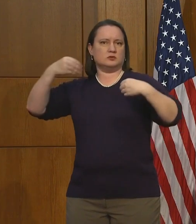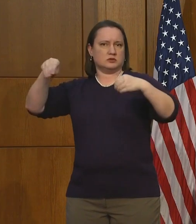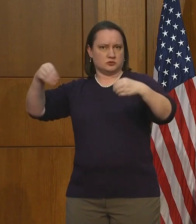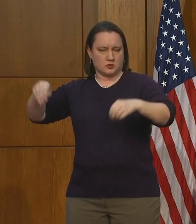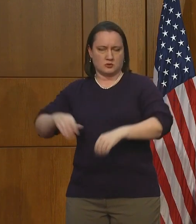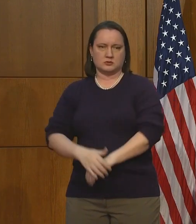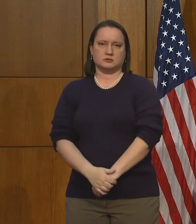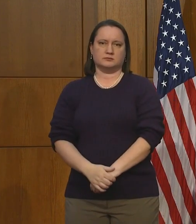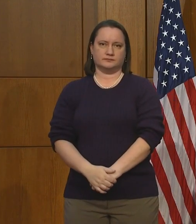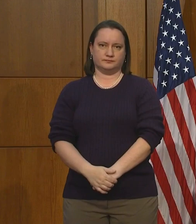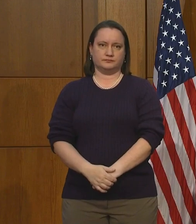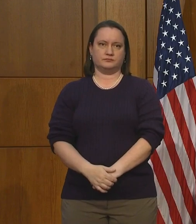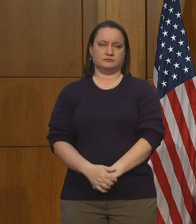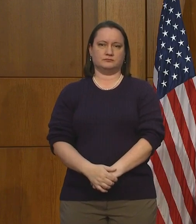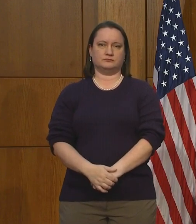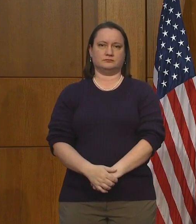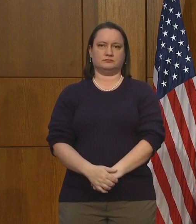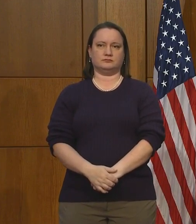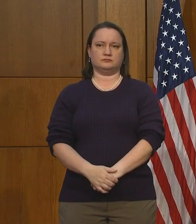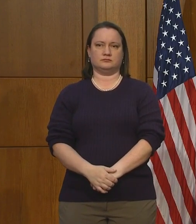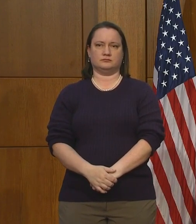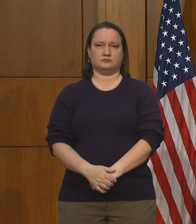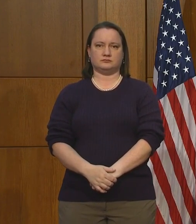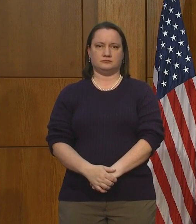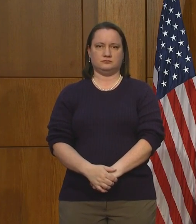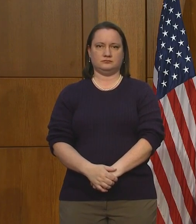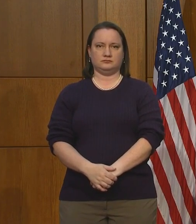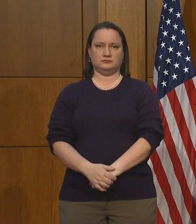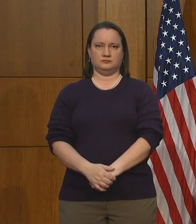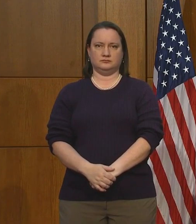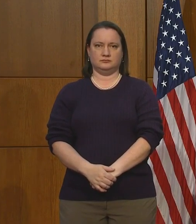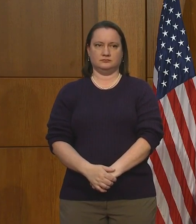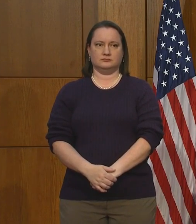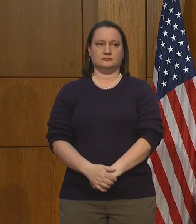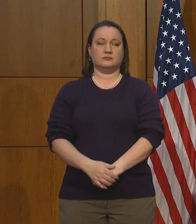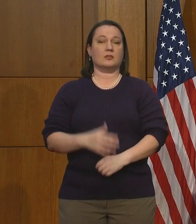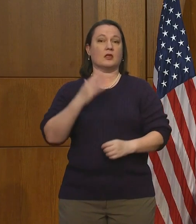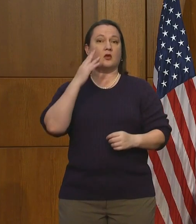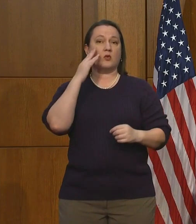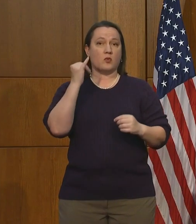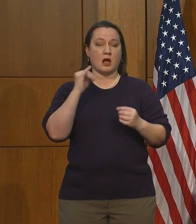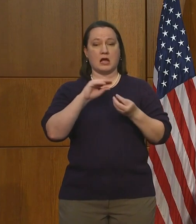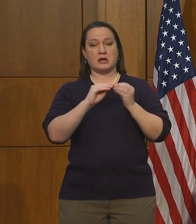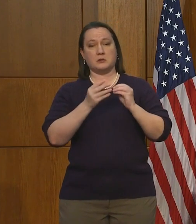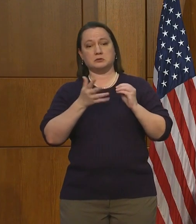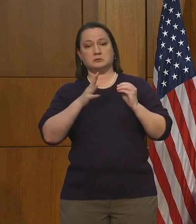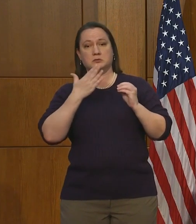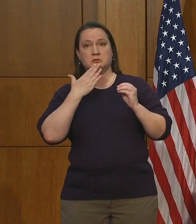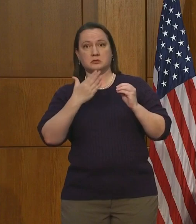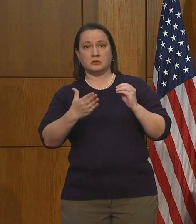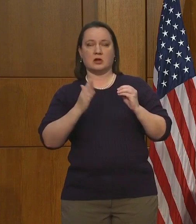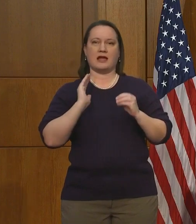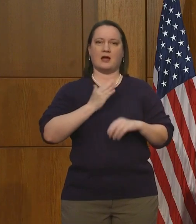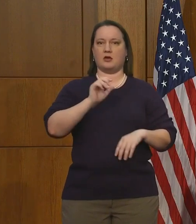ACTIVITY AT THE LARGE GROCERS. EXCUSE ME AND ON TOP OF. I